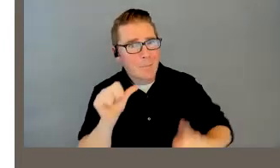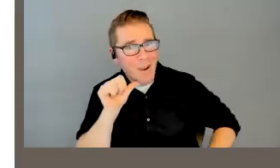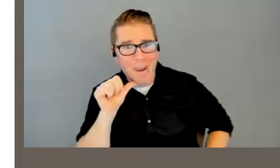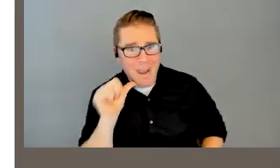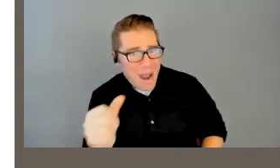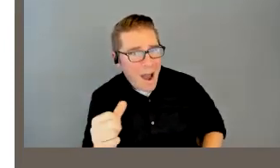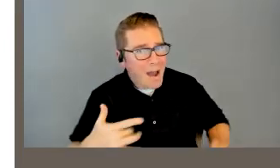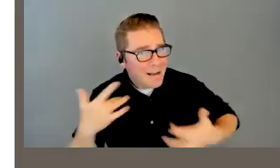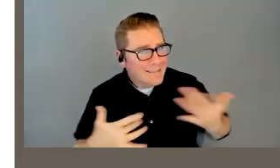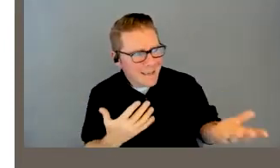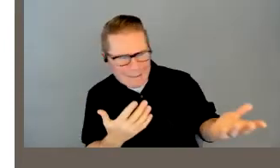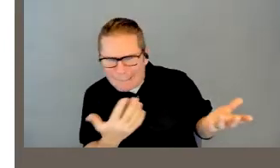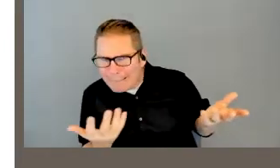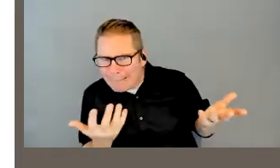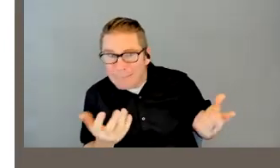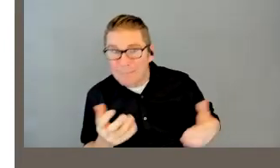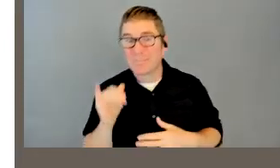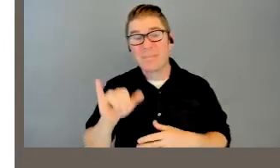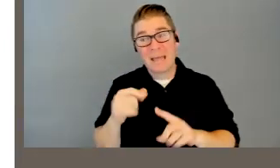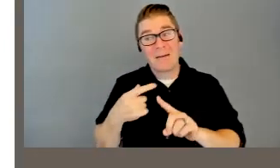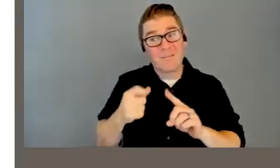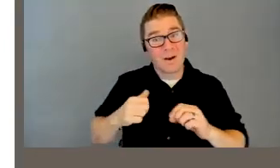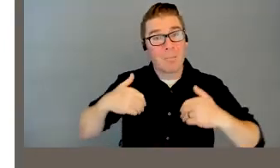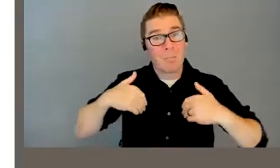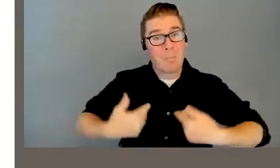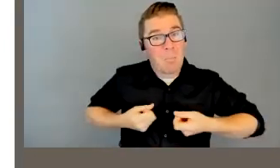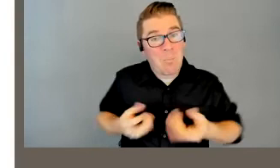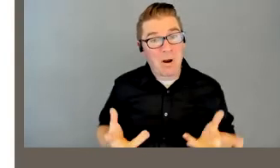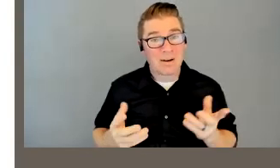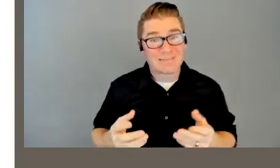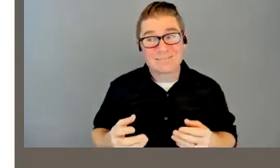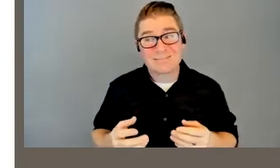And we need to be mindful of are we still enthusiastic